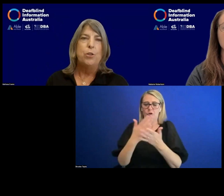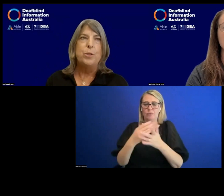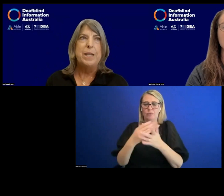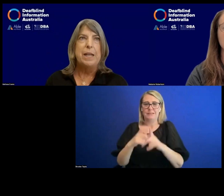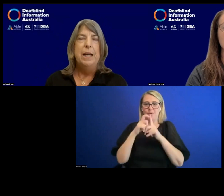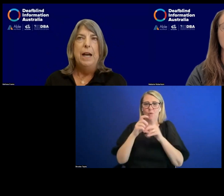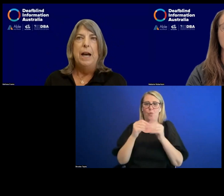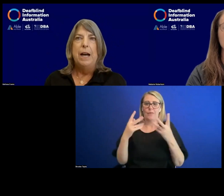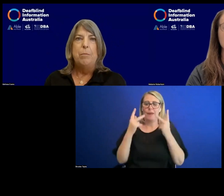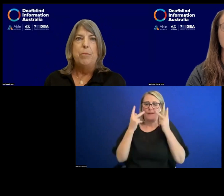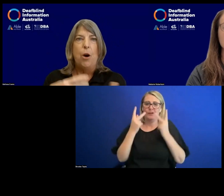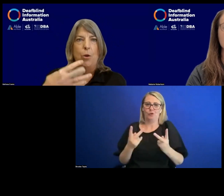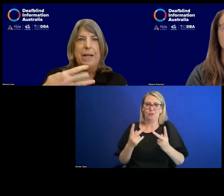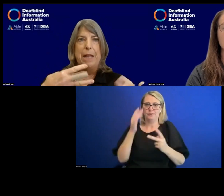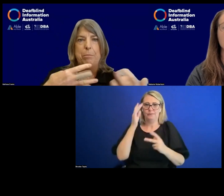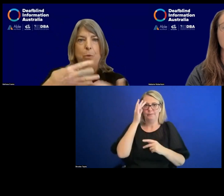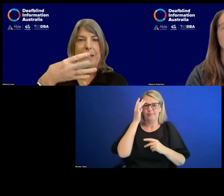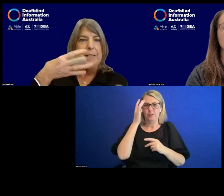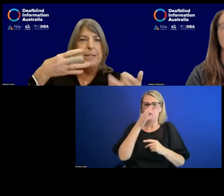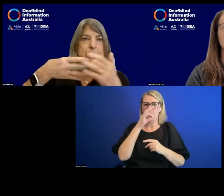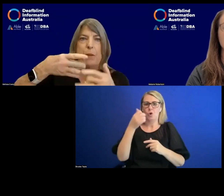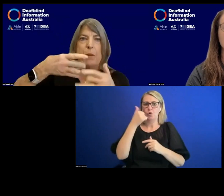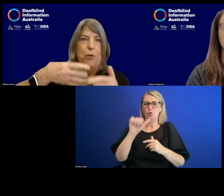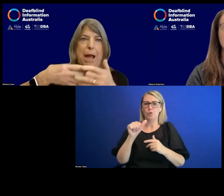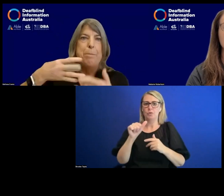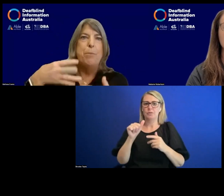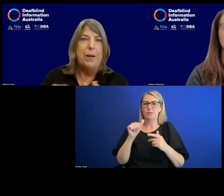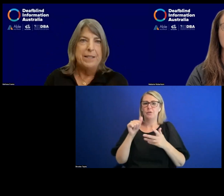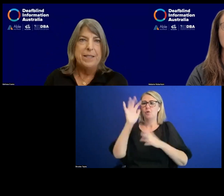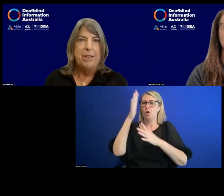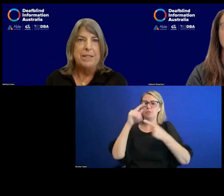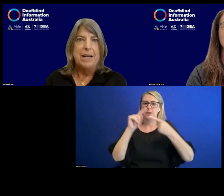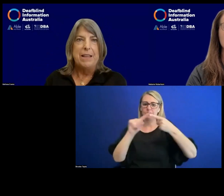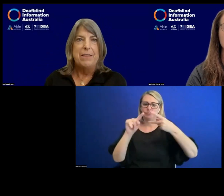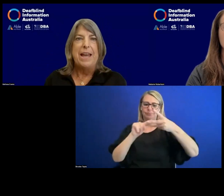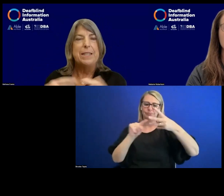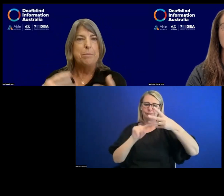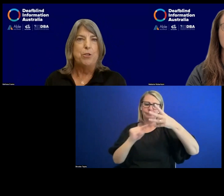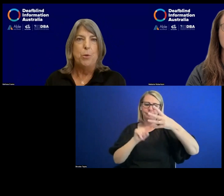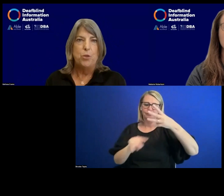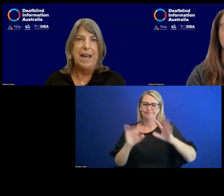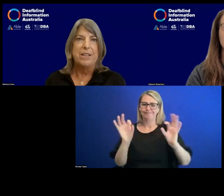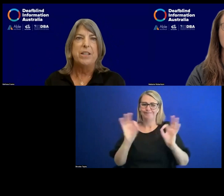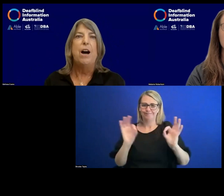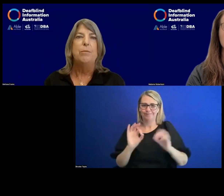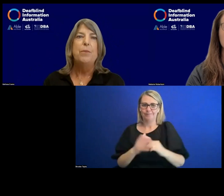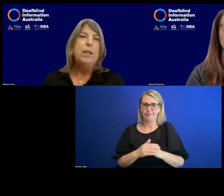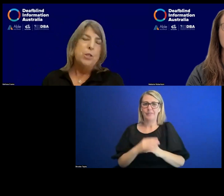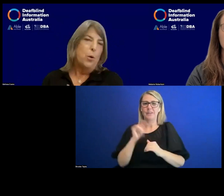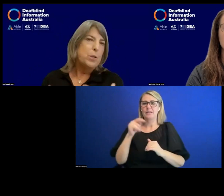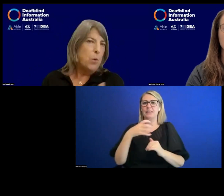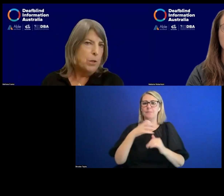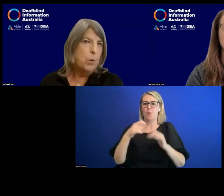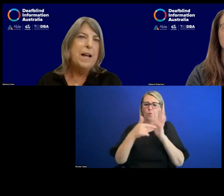using the Auslan buoys for our points and things like that. It is much more tactile. It is a quite